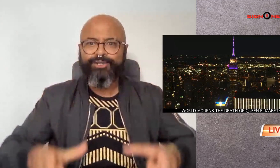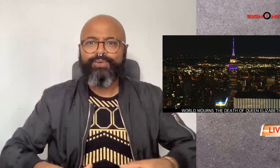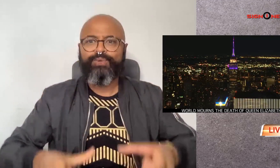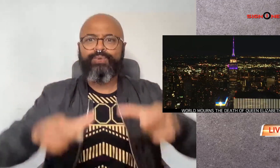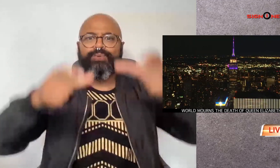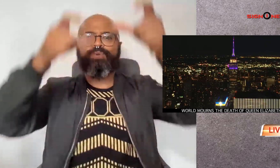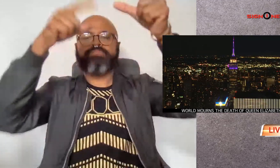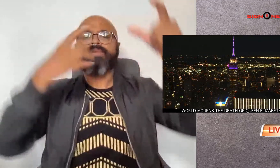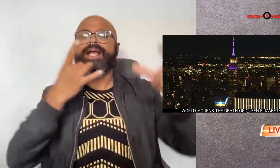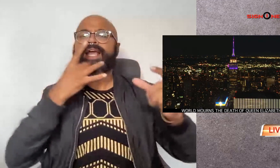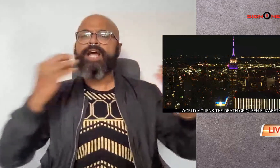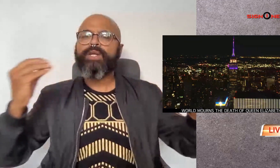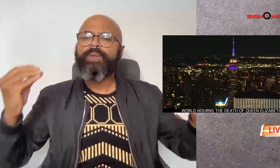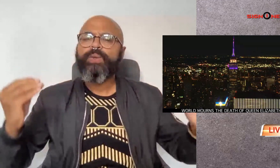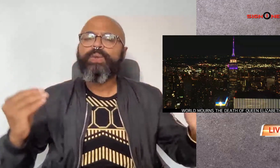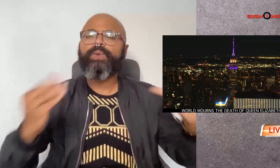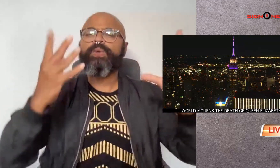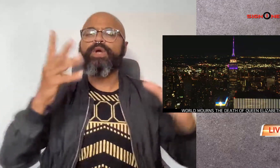in New York the Empire State building was lit